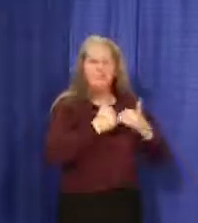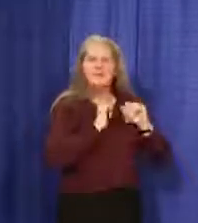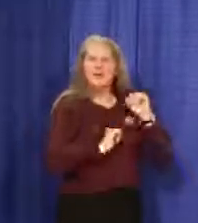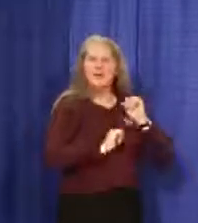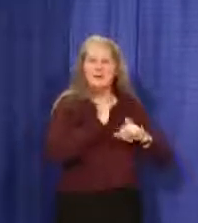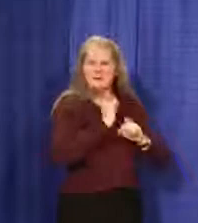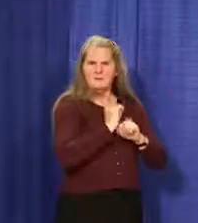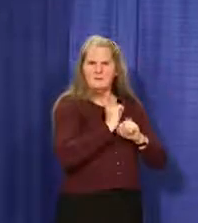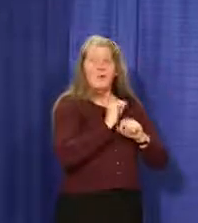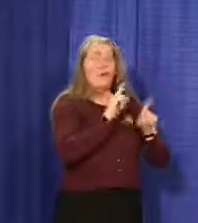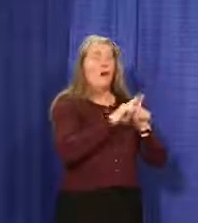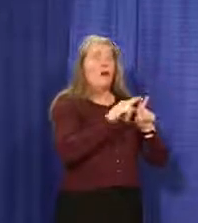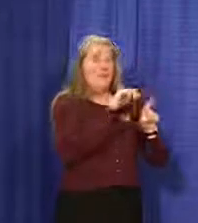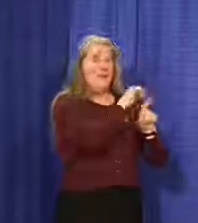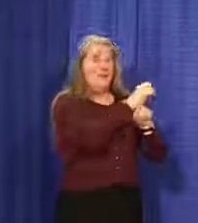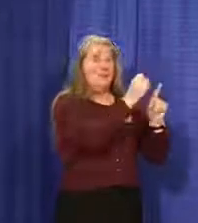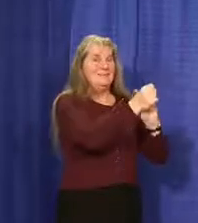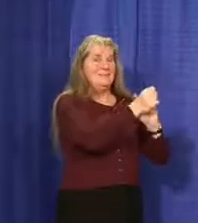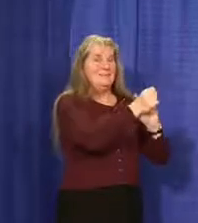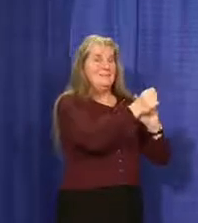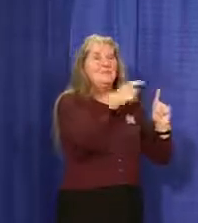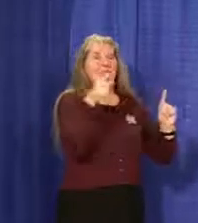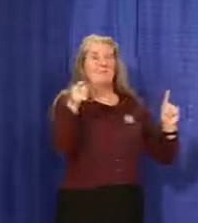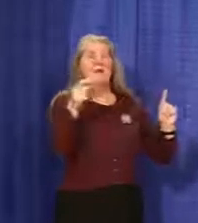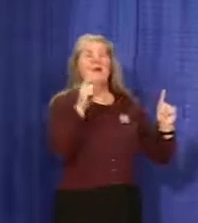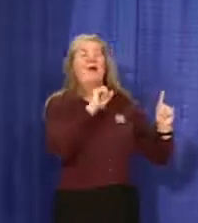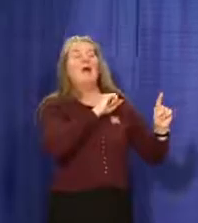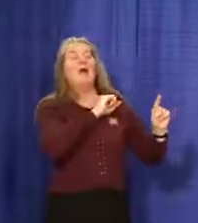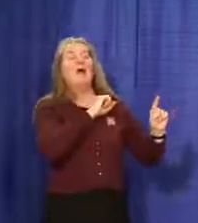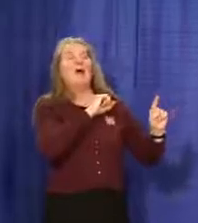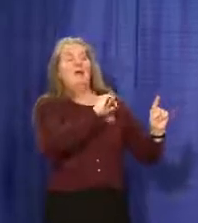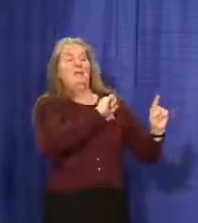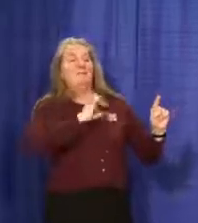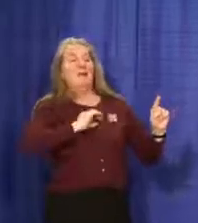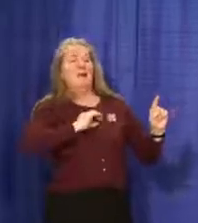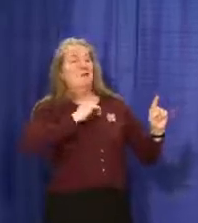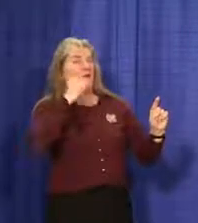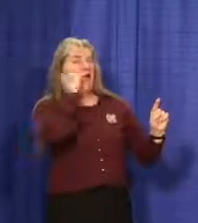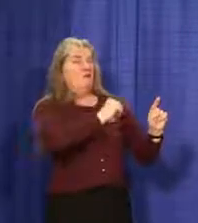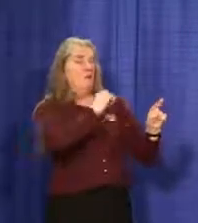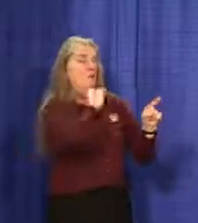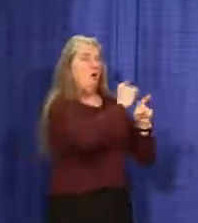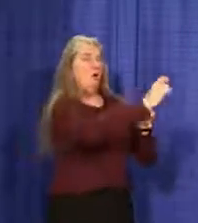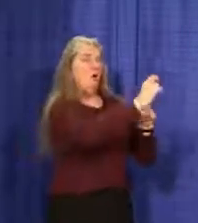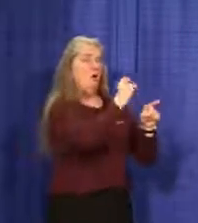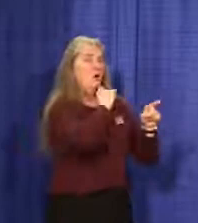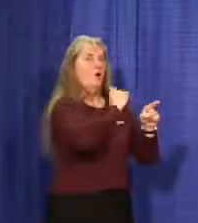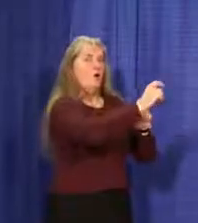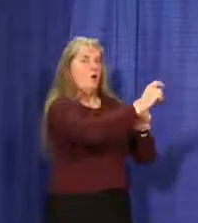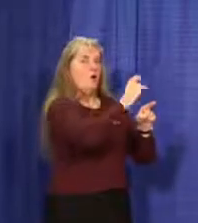isolate and, they have a daily phone call to check on their symptoms and how they are doing.